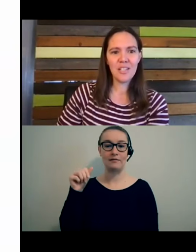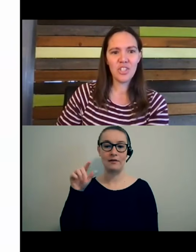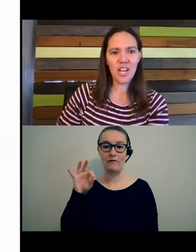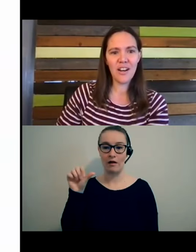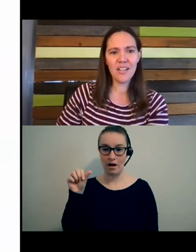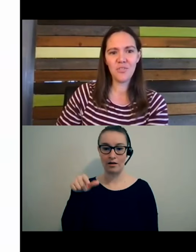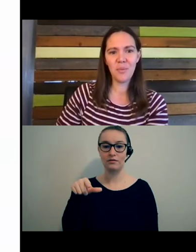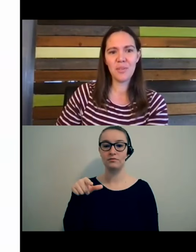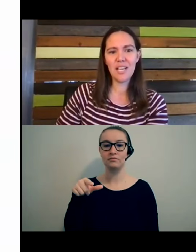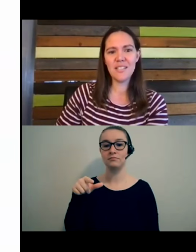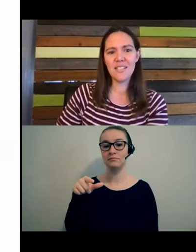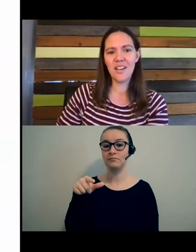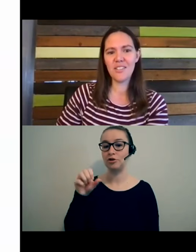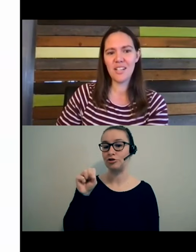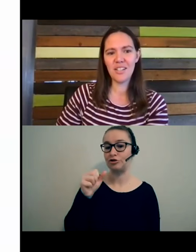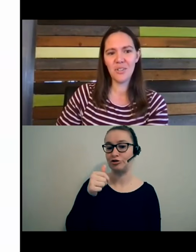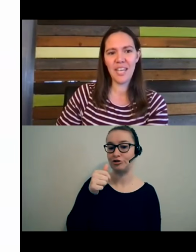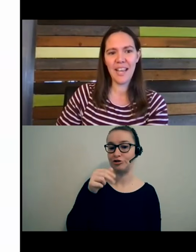Cher is from London, Ontario, Canada.